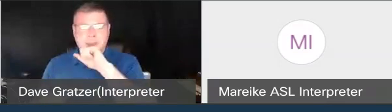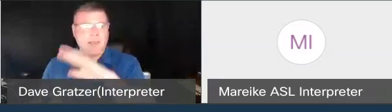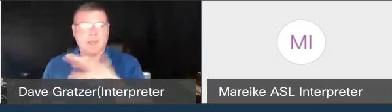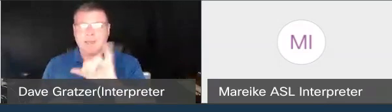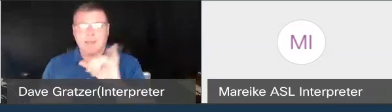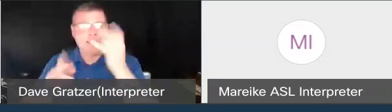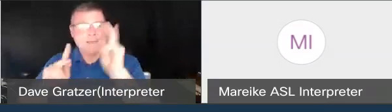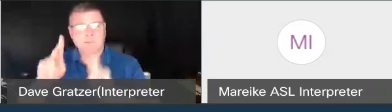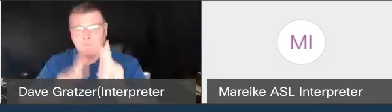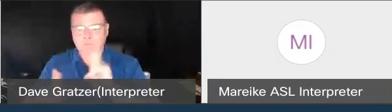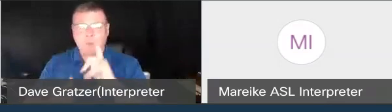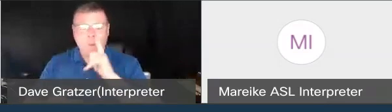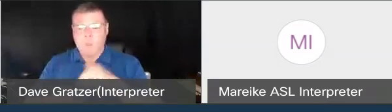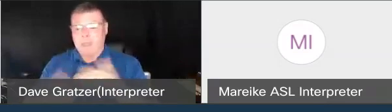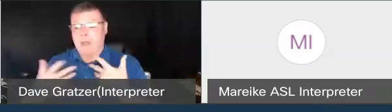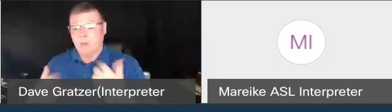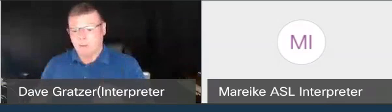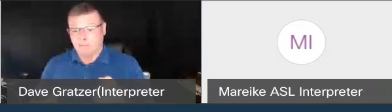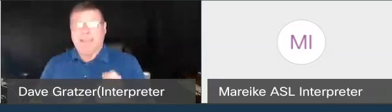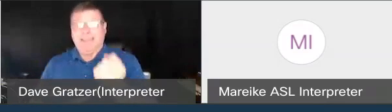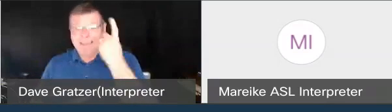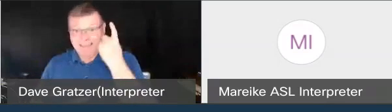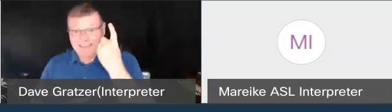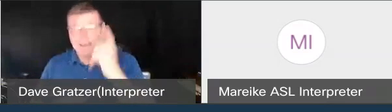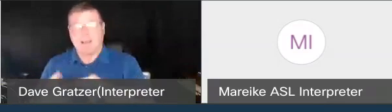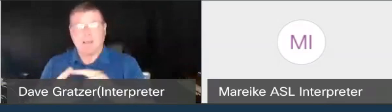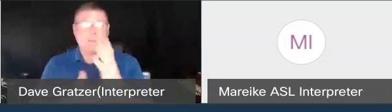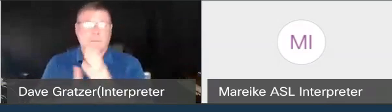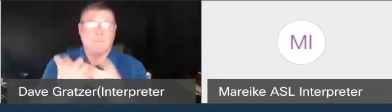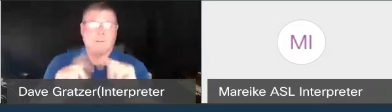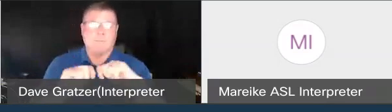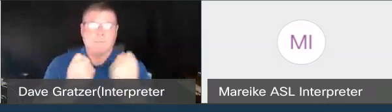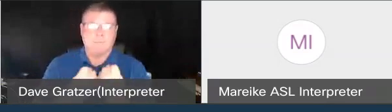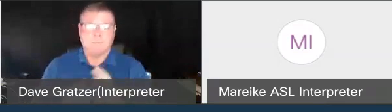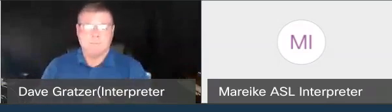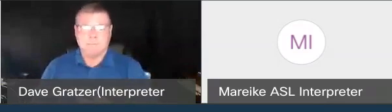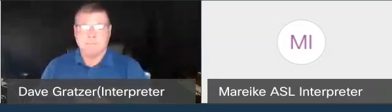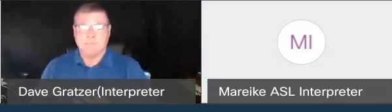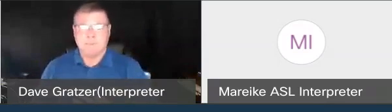who are in recovery who really get it to be a part of the team. And that, you know, that is probably